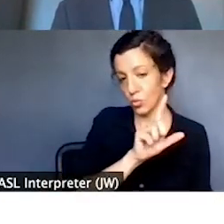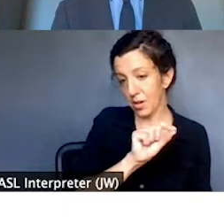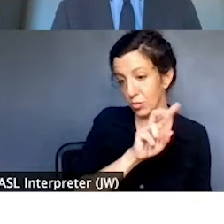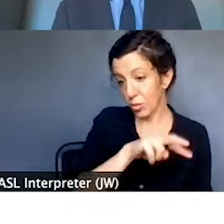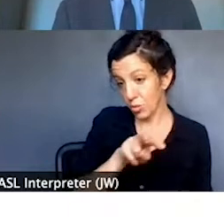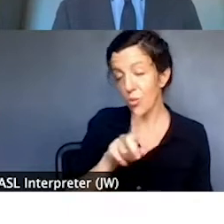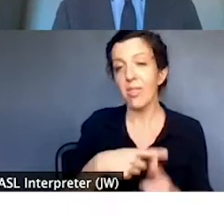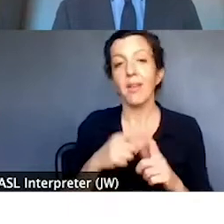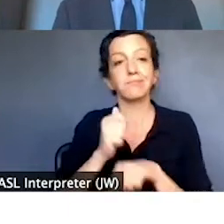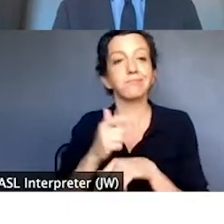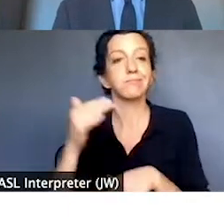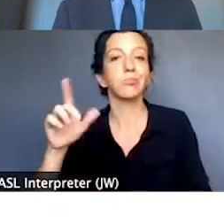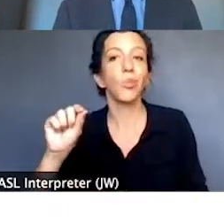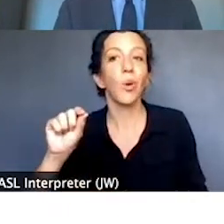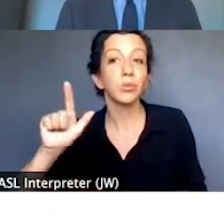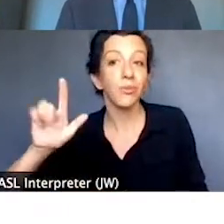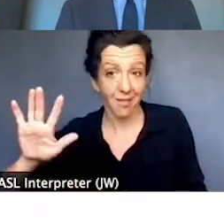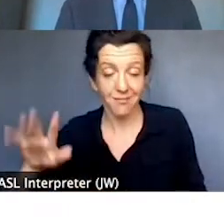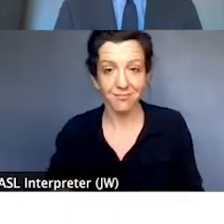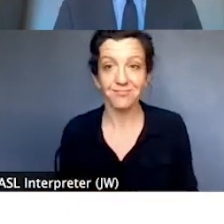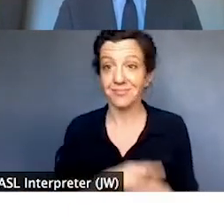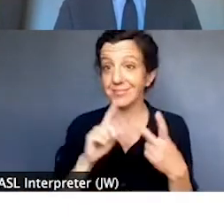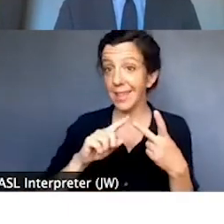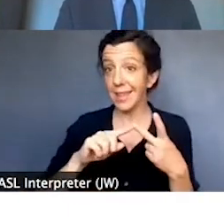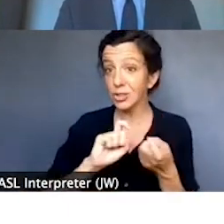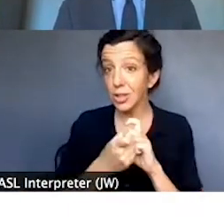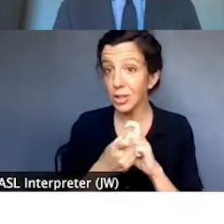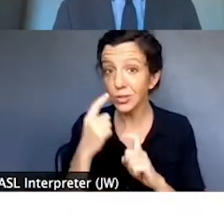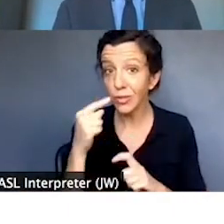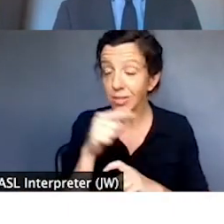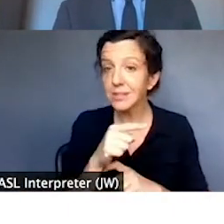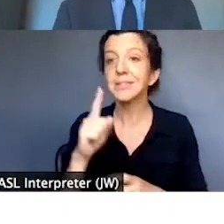The second change that will be made by Prop 15 is to reduce the amount of property taxes business pay